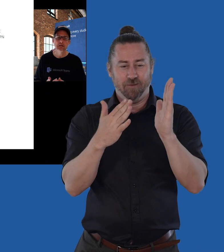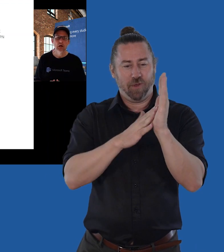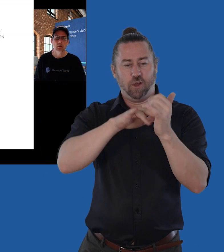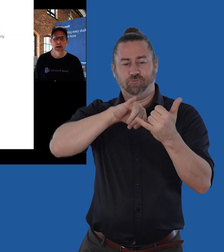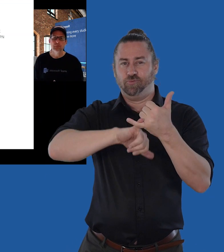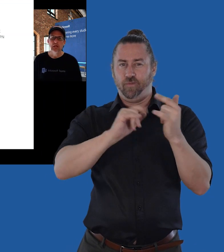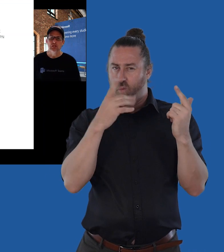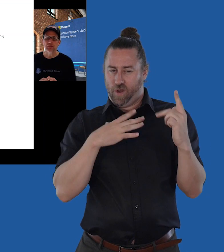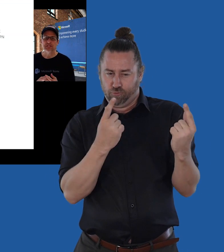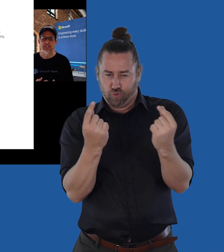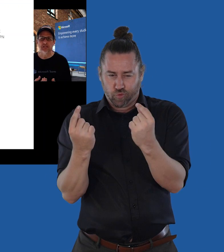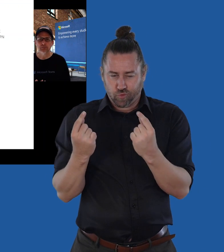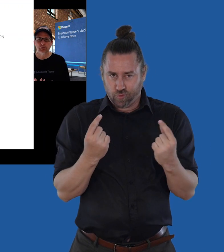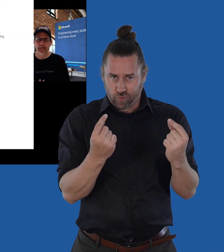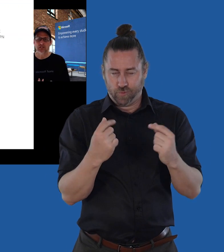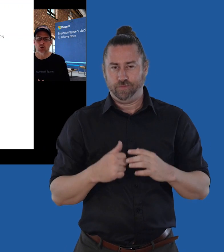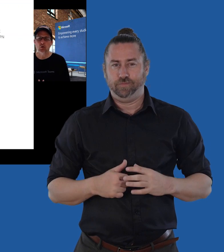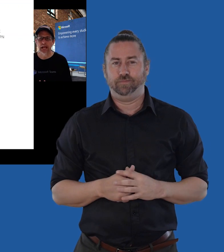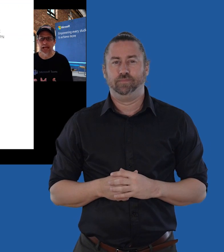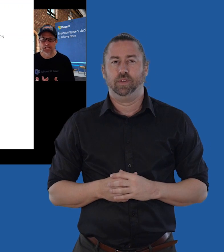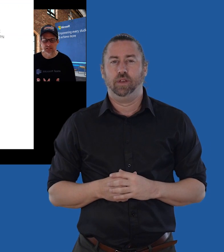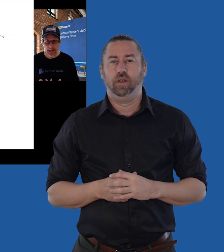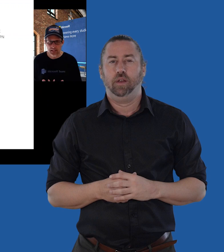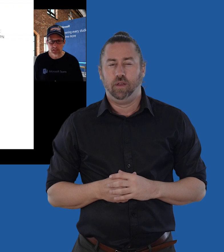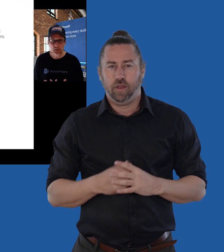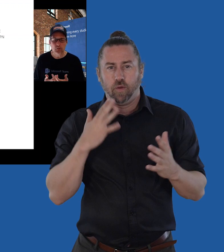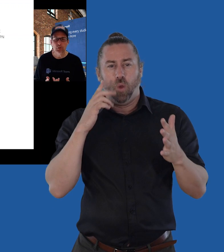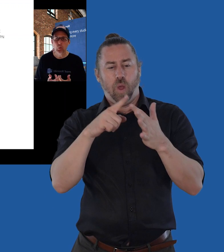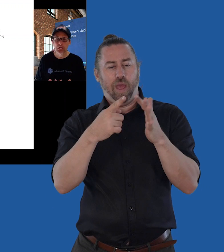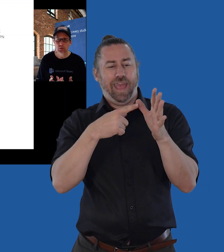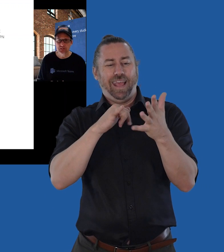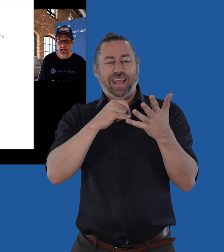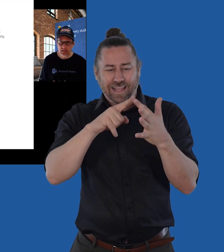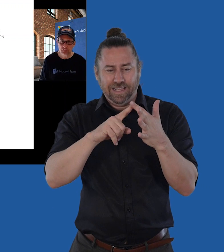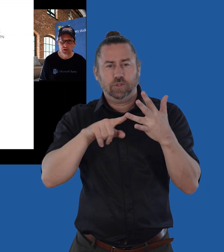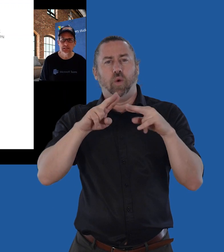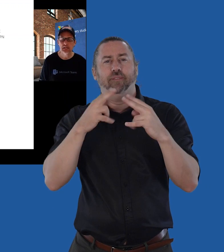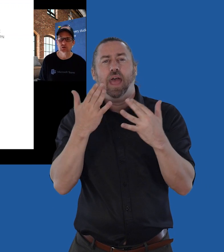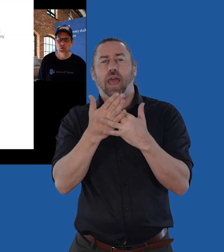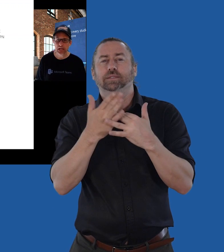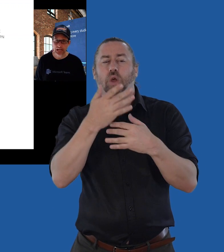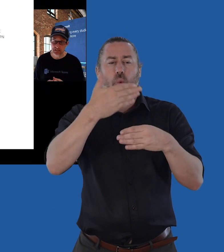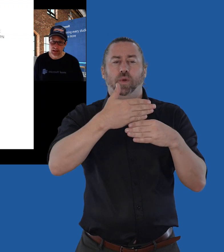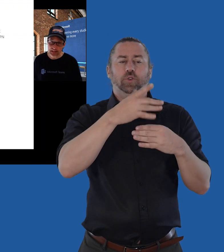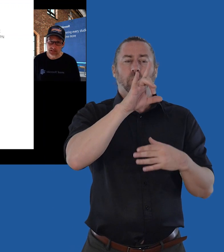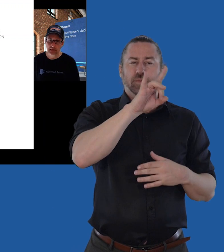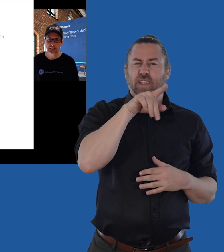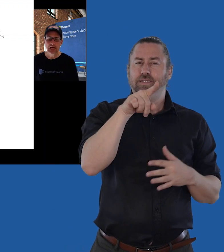Alright, so there's this place called Ease of Access. If you're on a Windows 10 device, it is called Ease of Access,